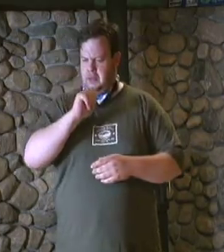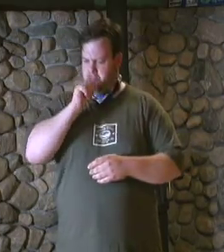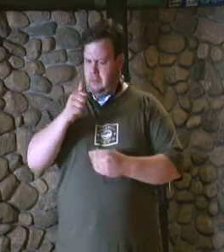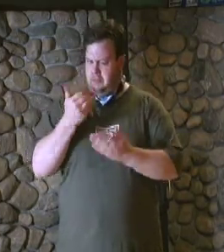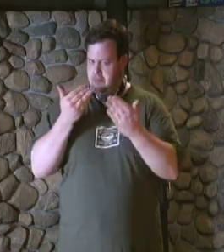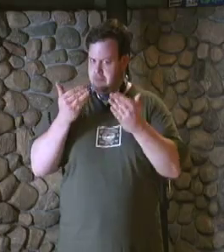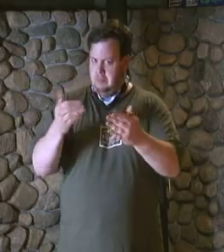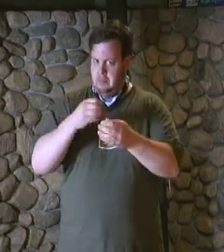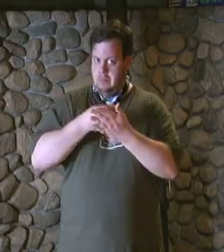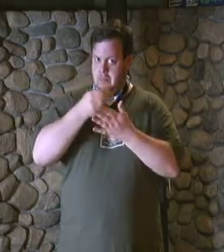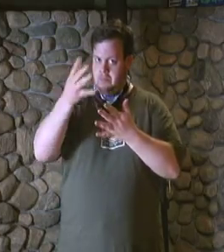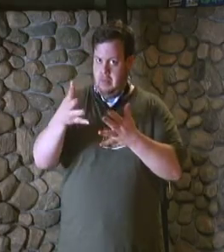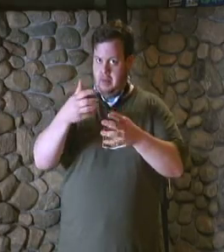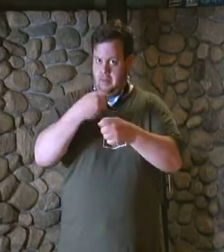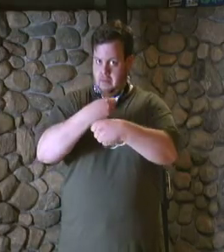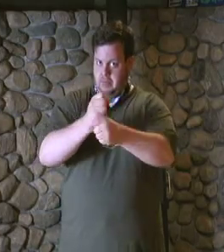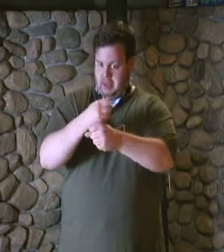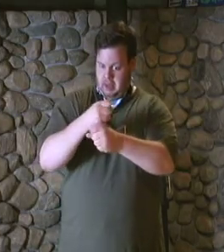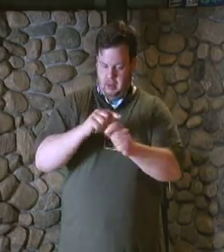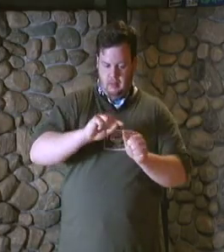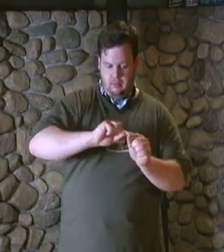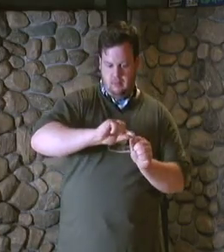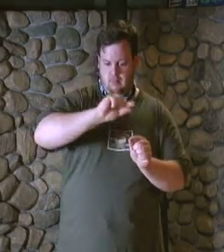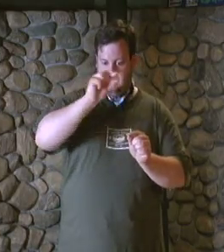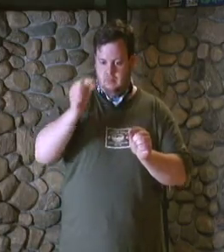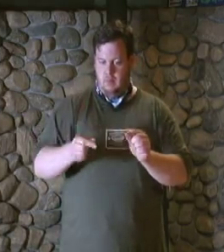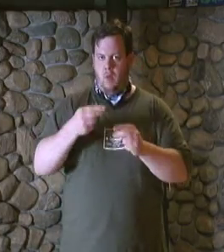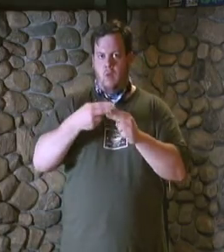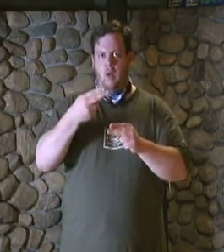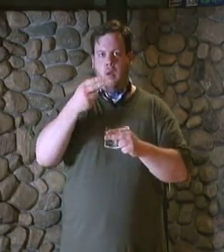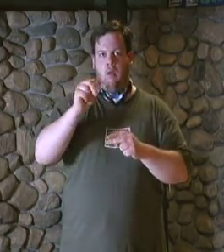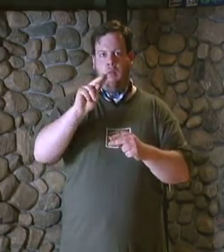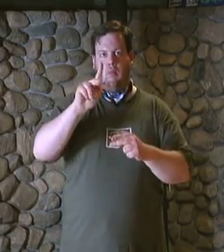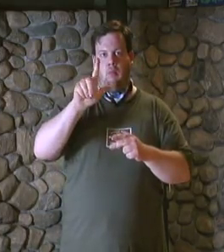Walter and Lydia came up with the idea of adding handles to the bags